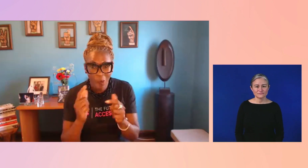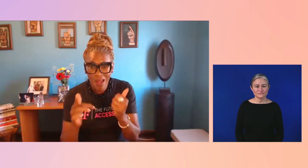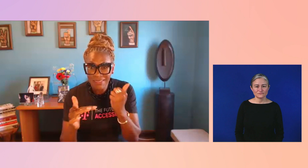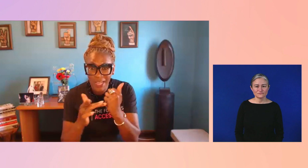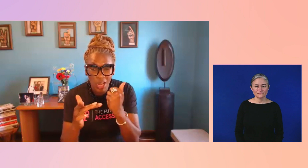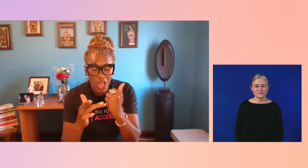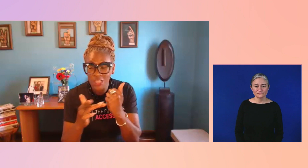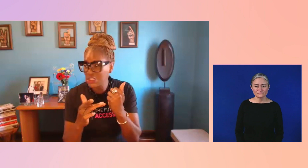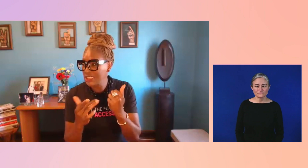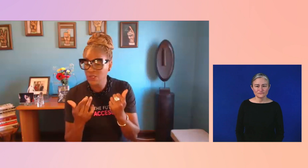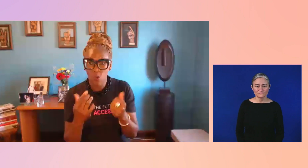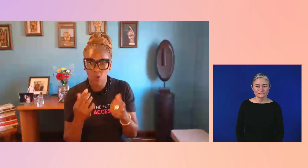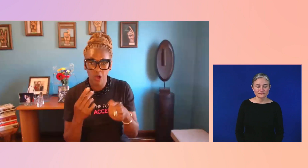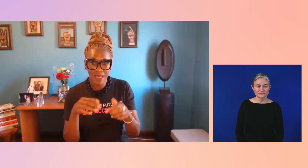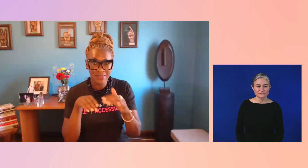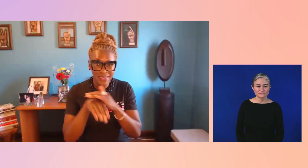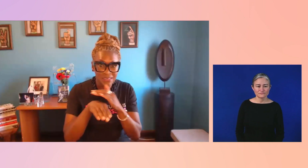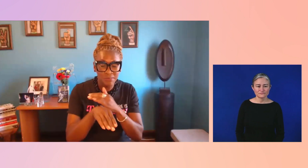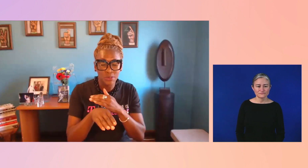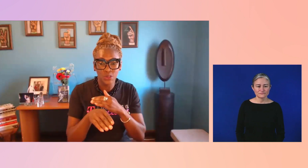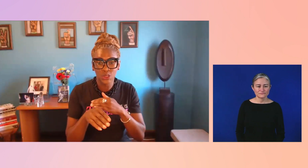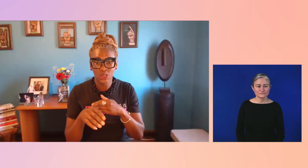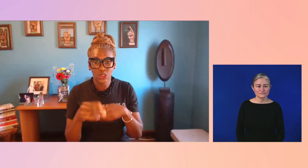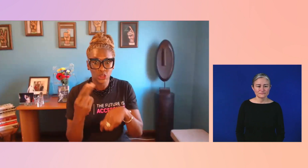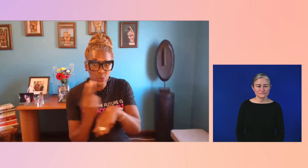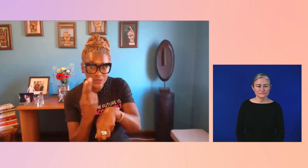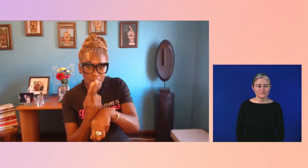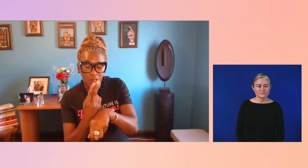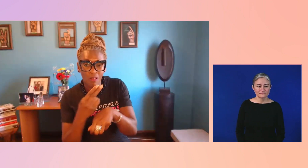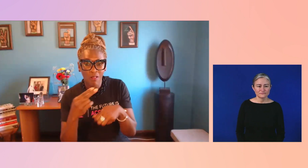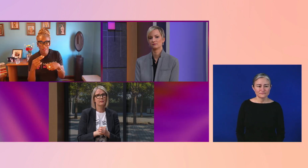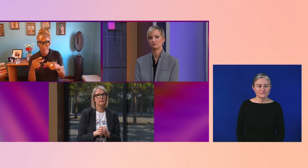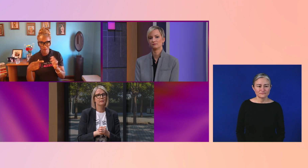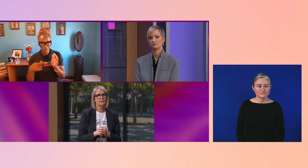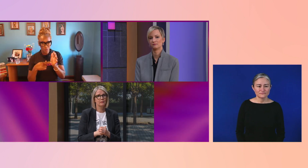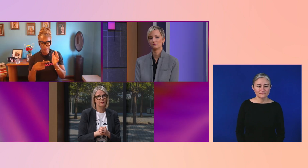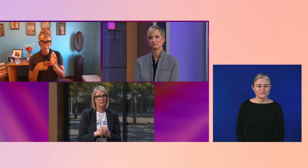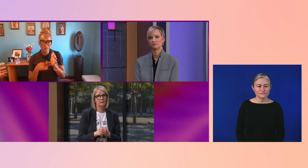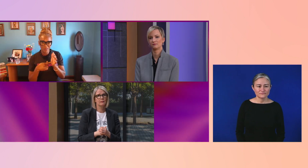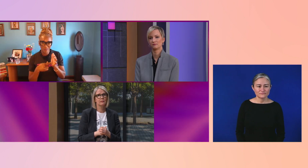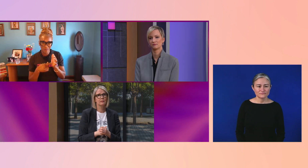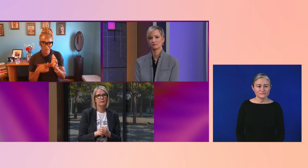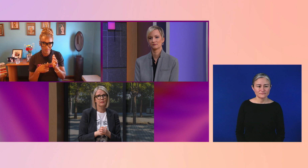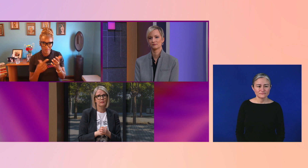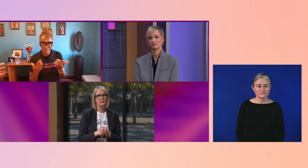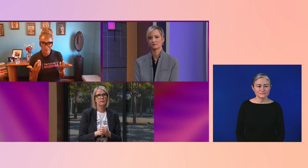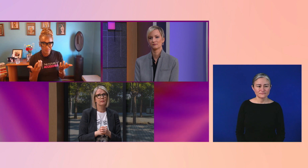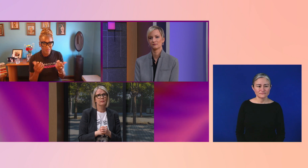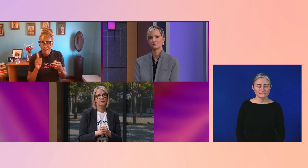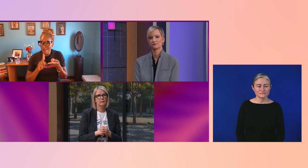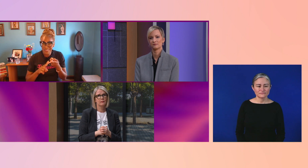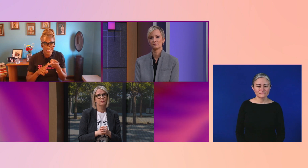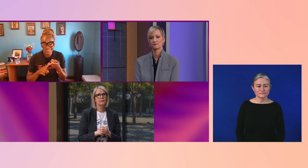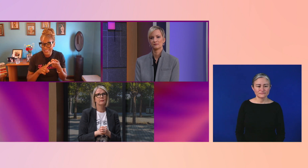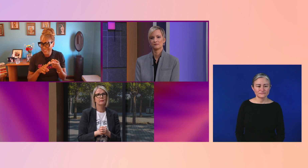Really until all technologies are accessible, usable for everyone.